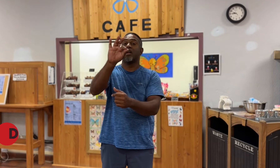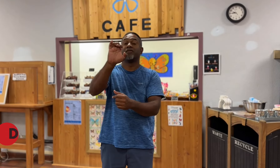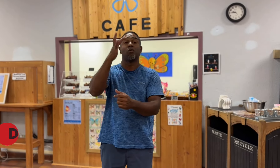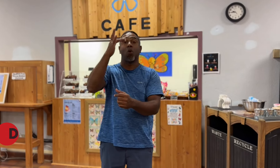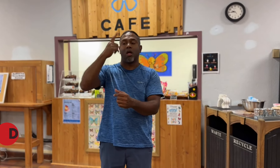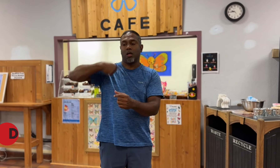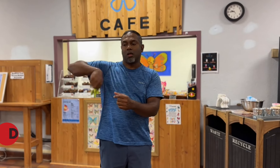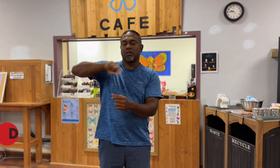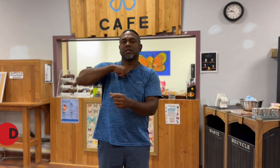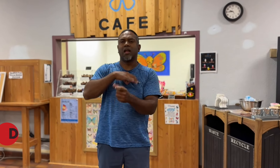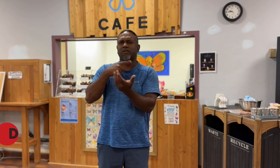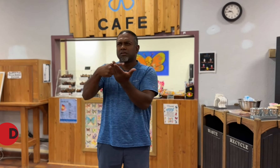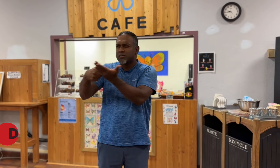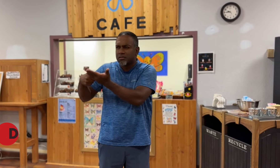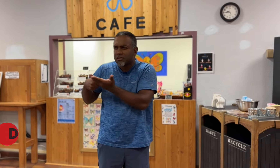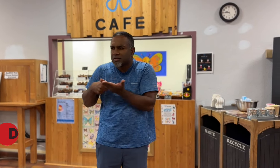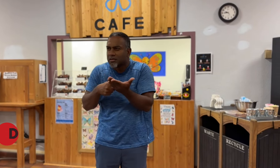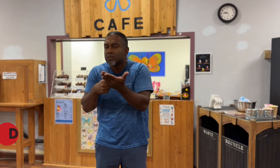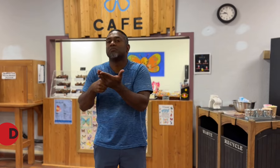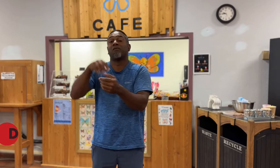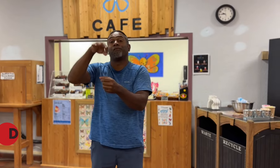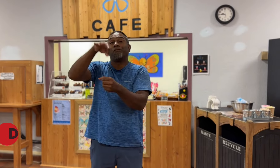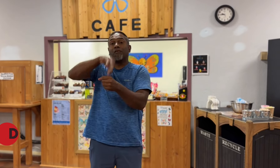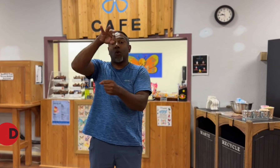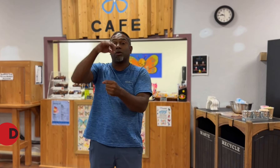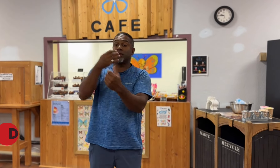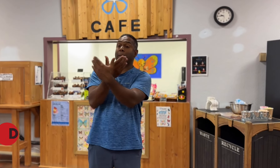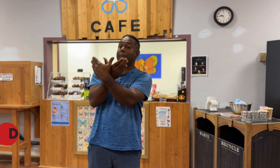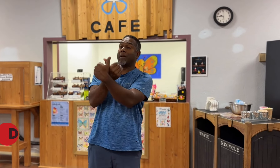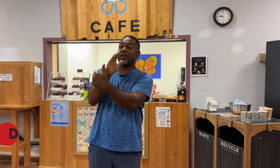The name "Butterfly Cafe" after our staff and participants discussed